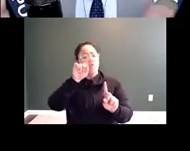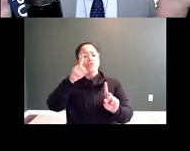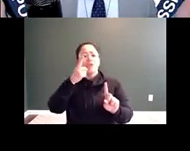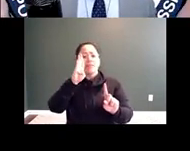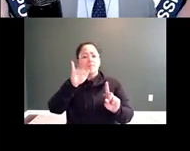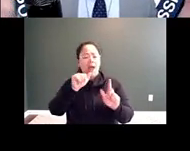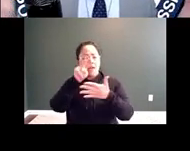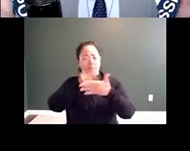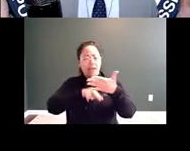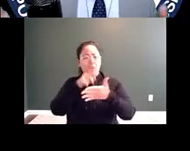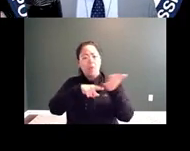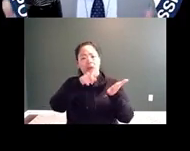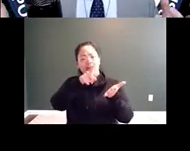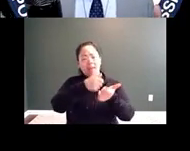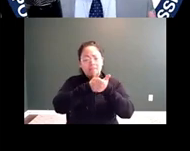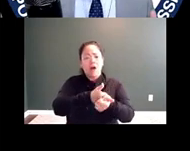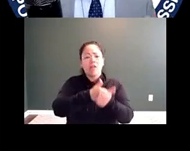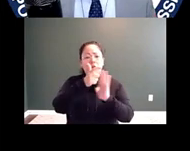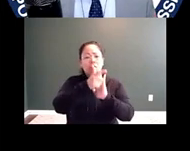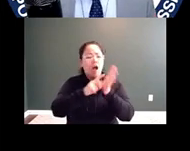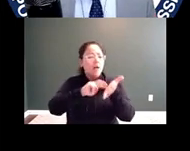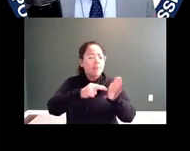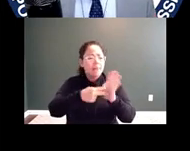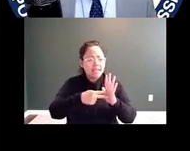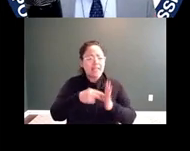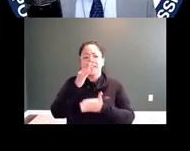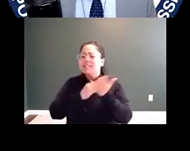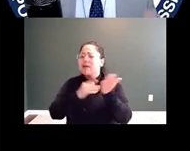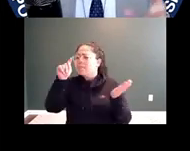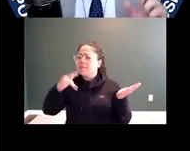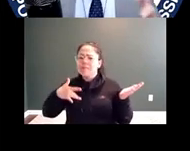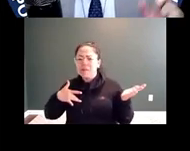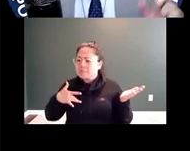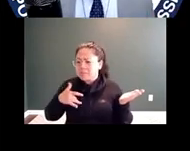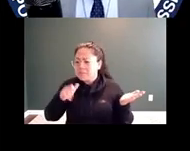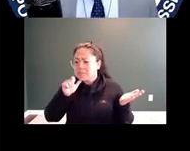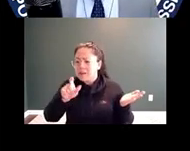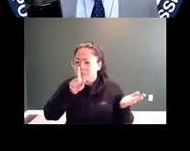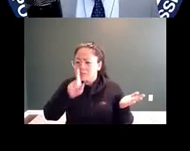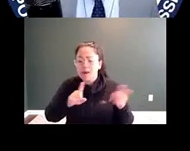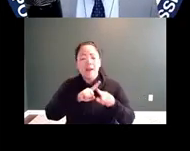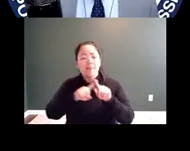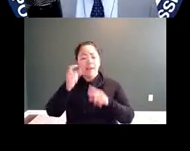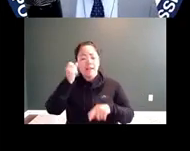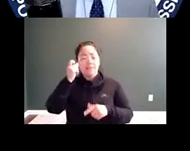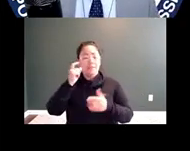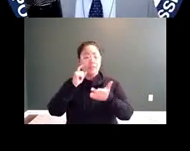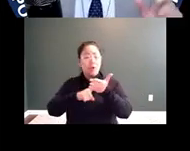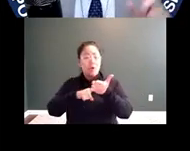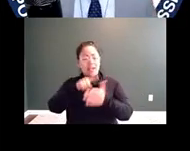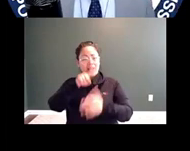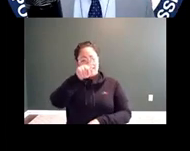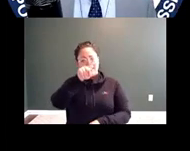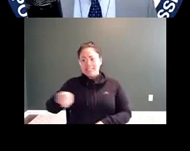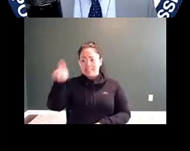And some of them, you may not know what's going on just by looking at the title. Notice that nothing up there says national origin discrimination.